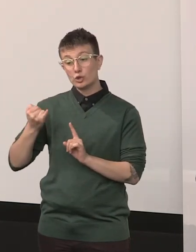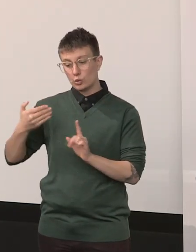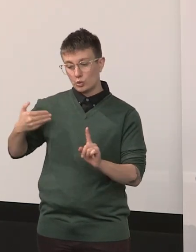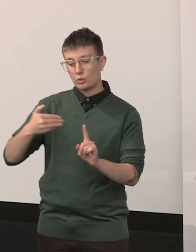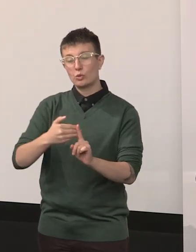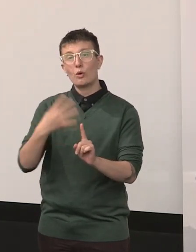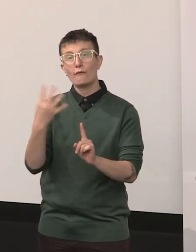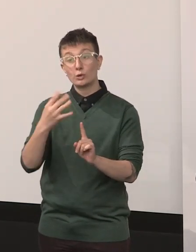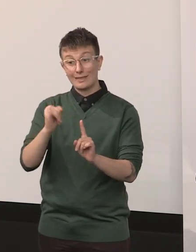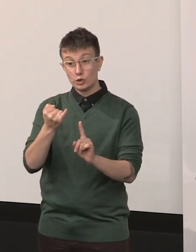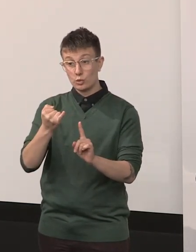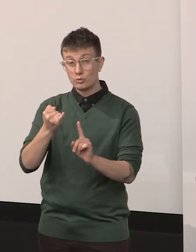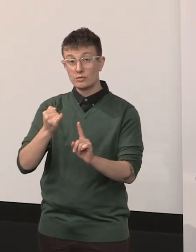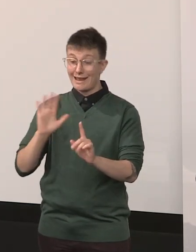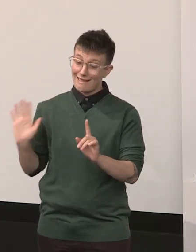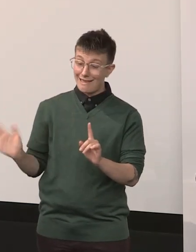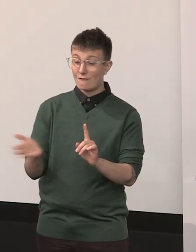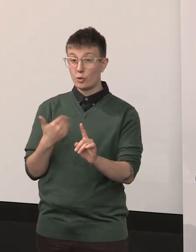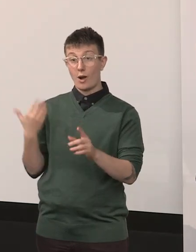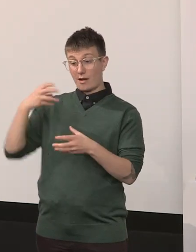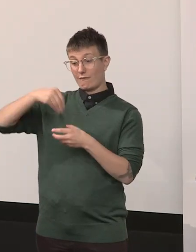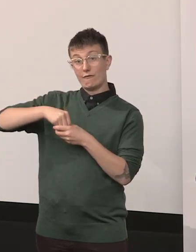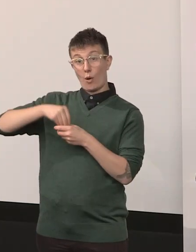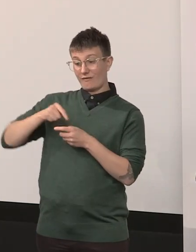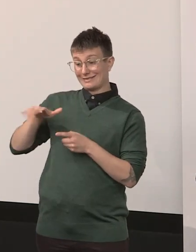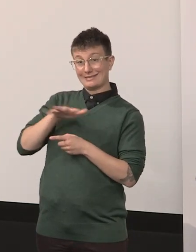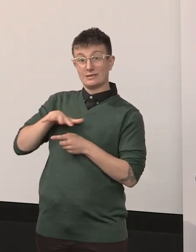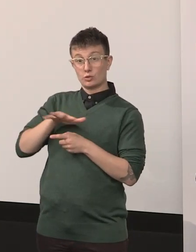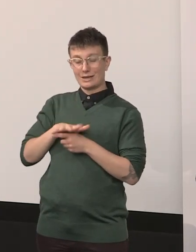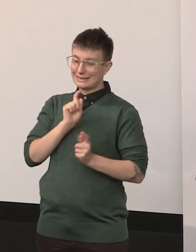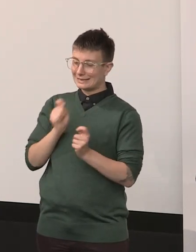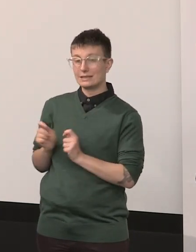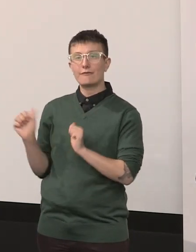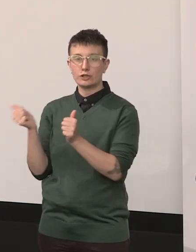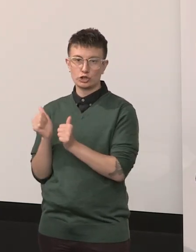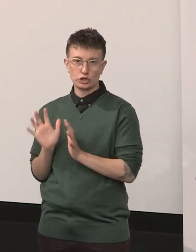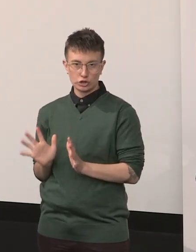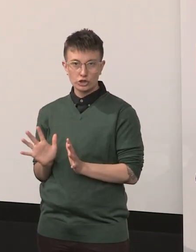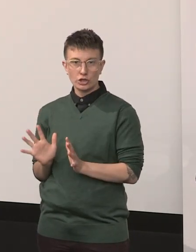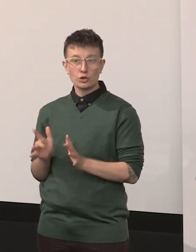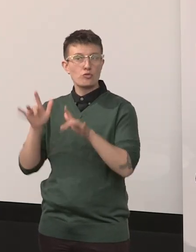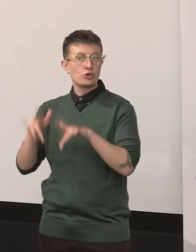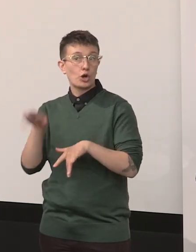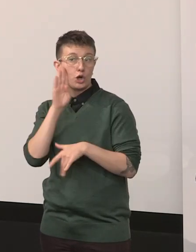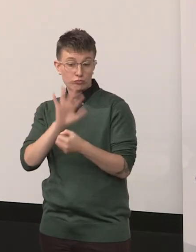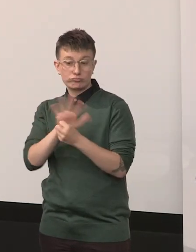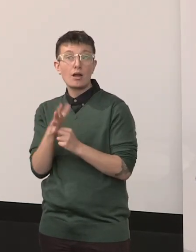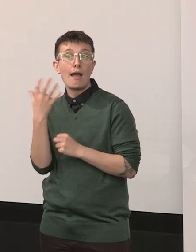those people, since 7 June to 14 June, have been tested, and